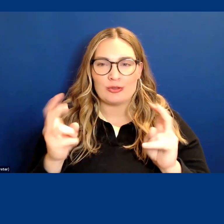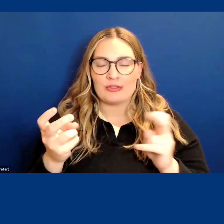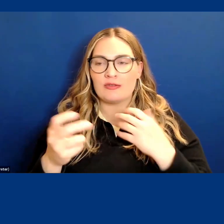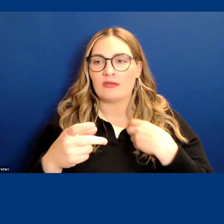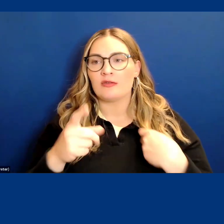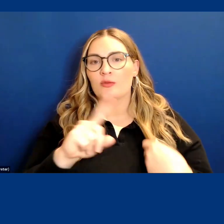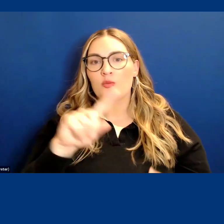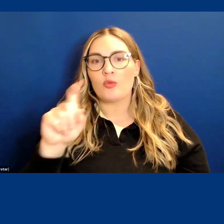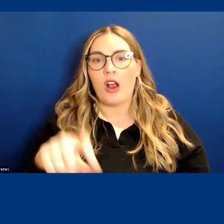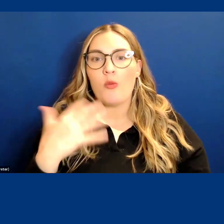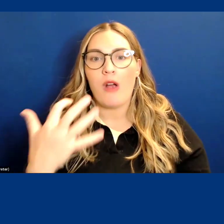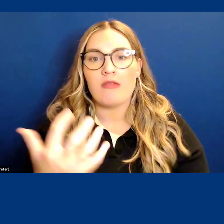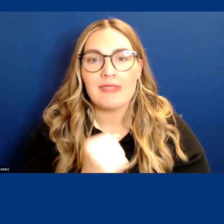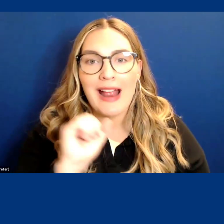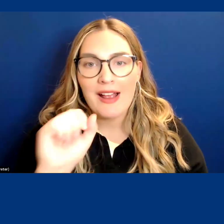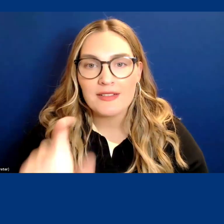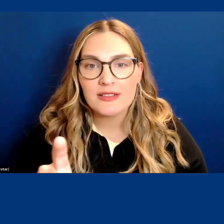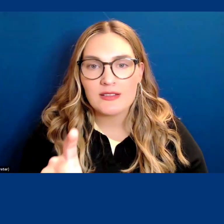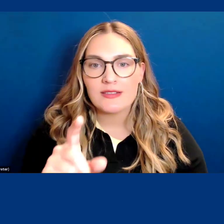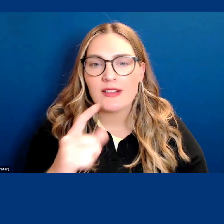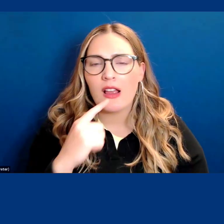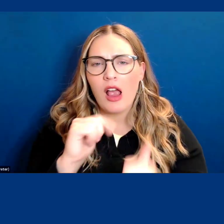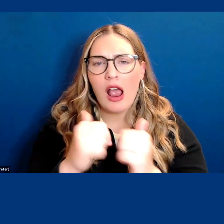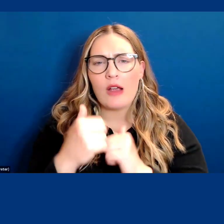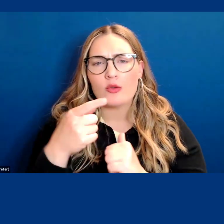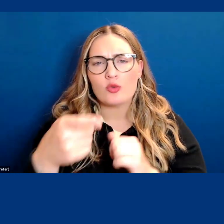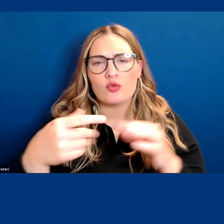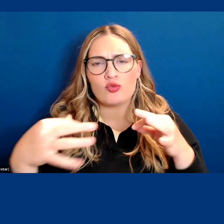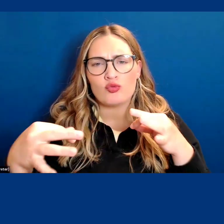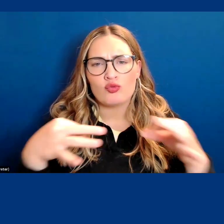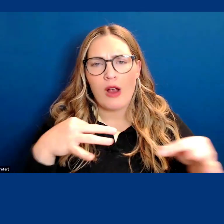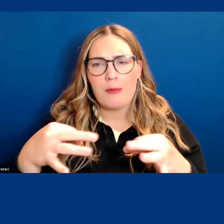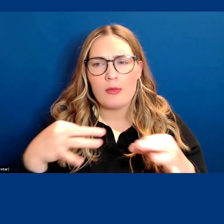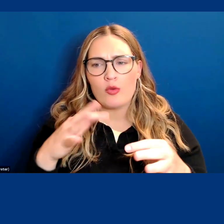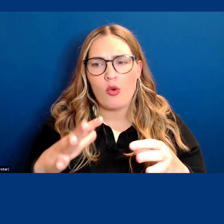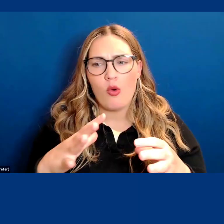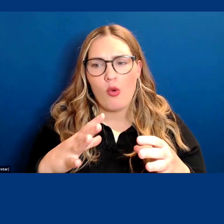you is how would you describe your overall experience